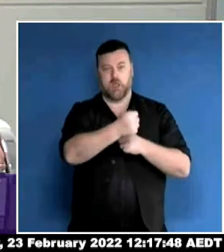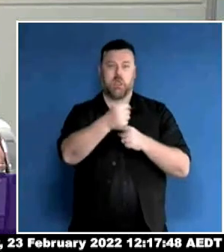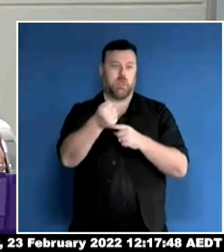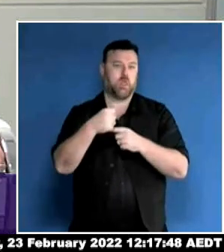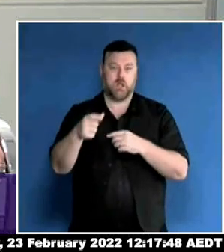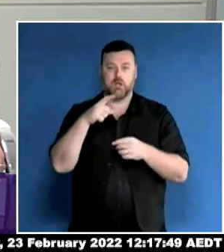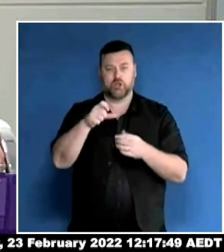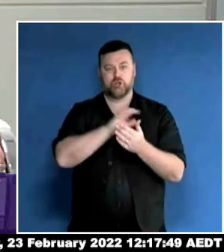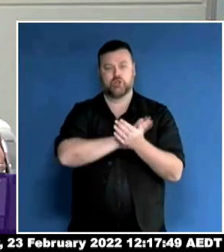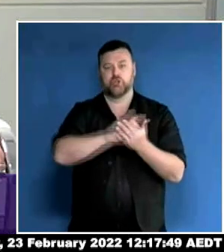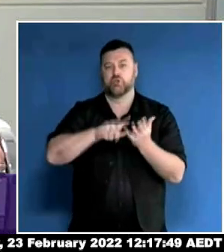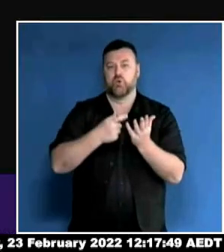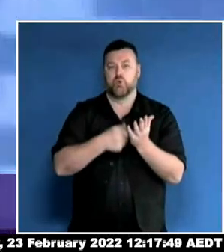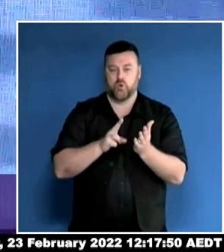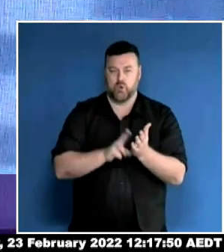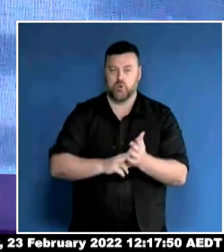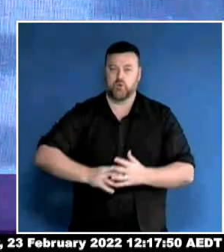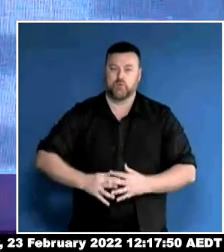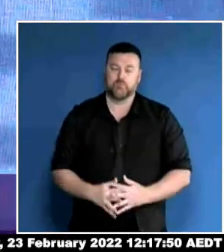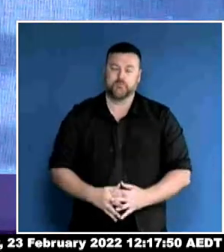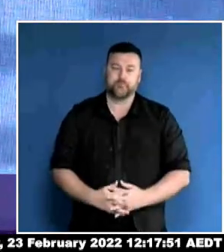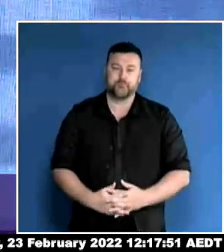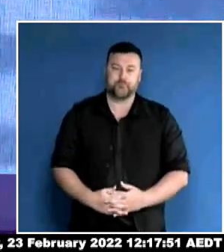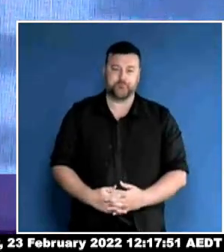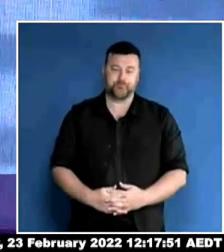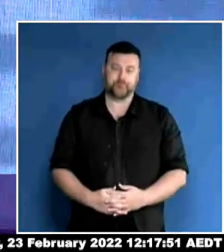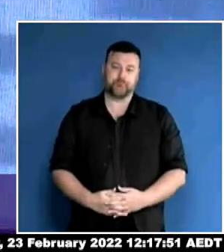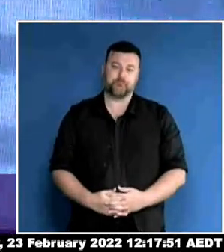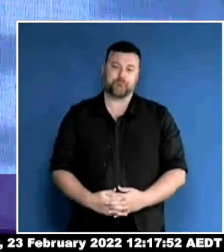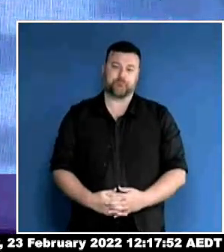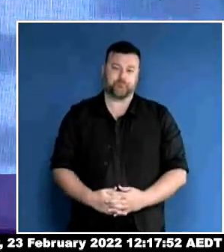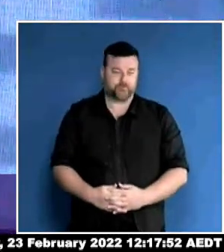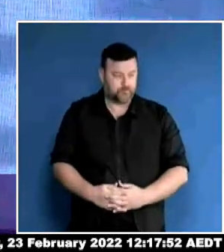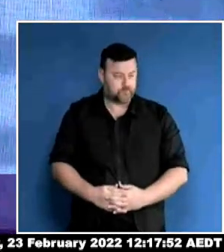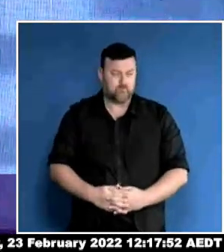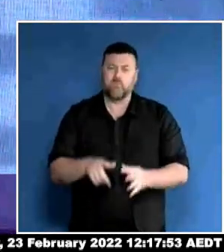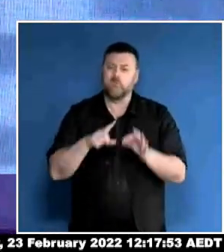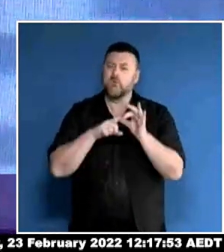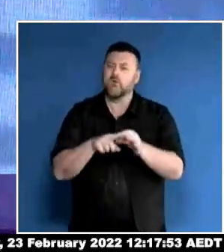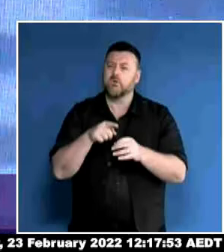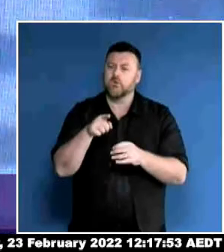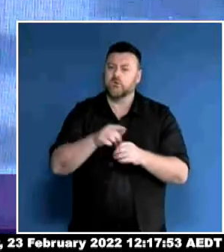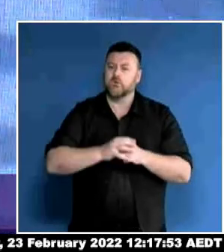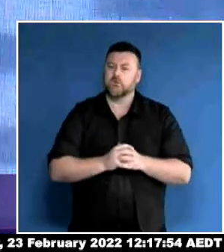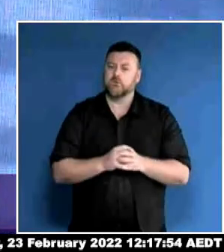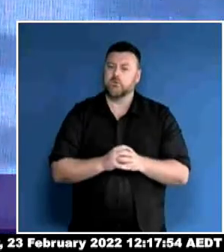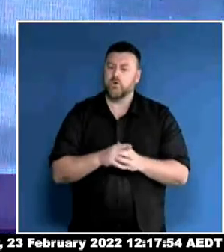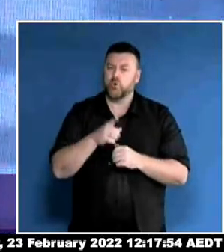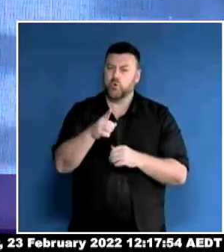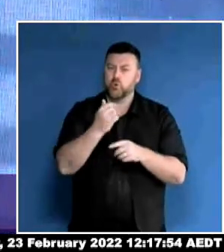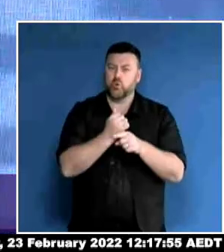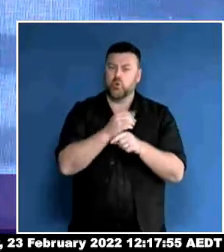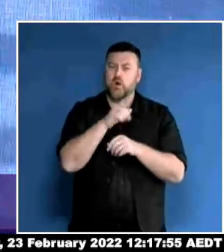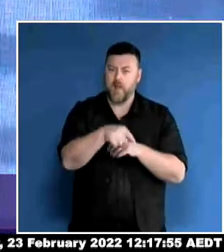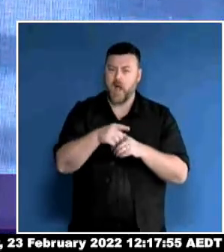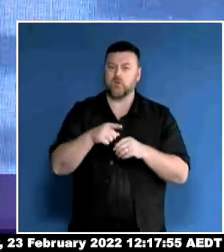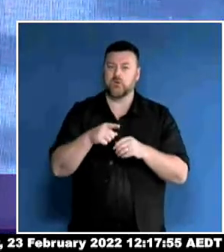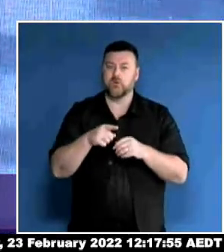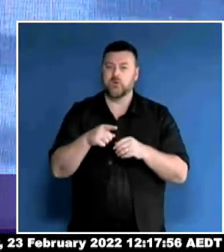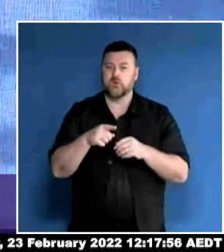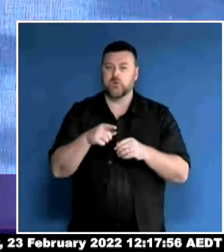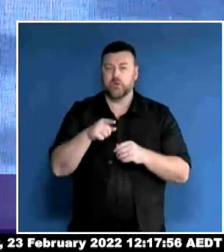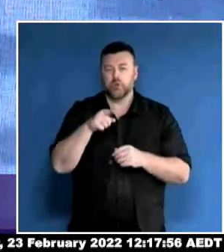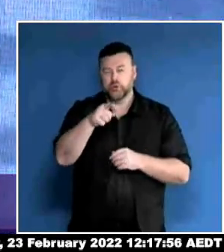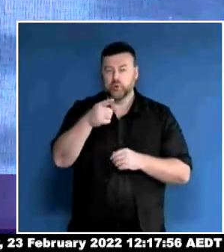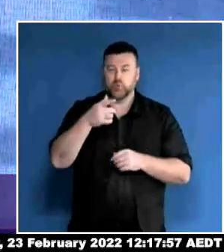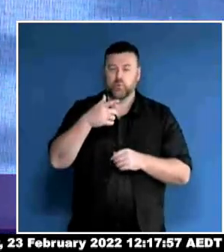MS McMAHON: And you spoke then about picking providers, I suppose, to refer your clients